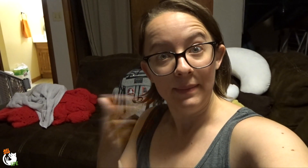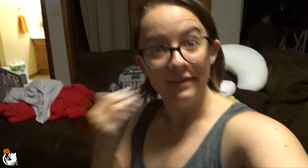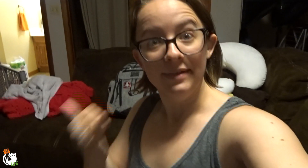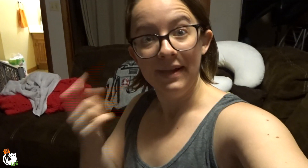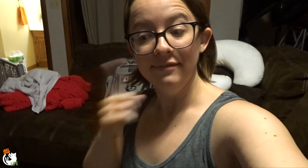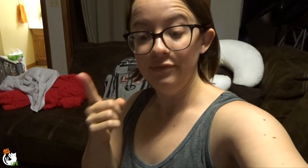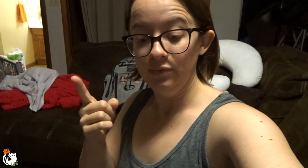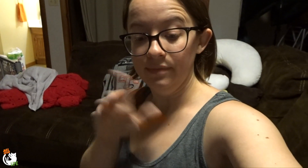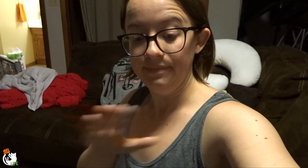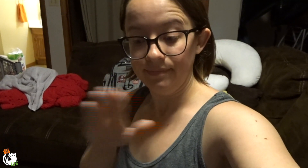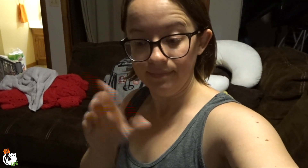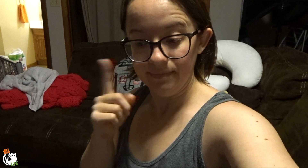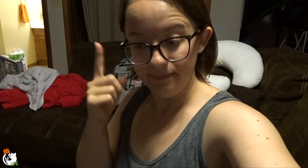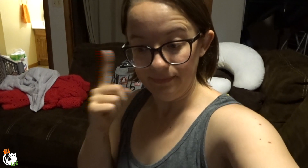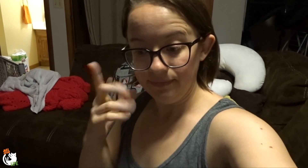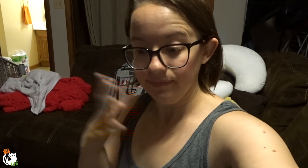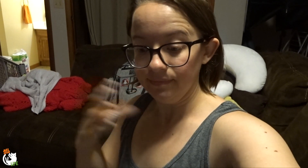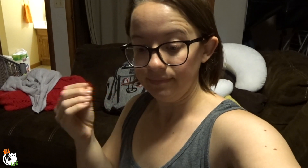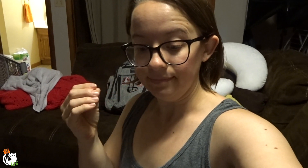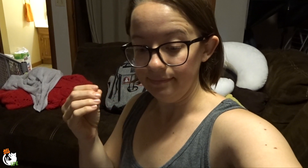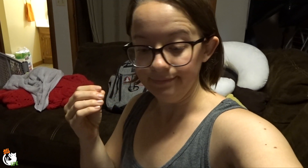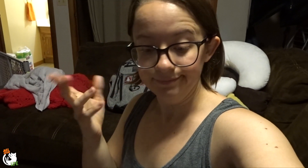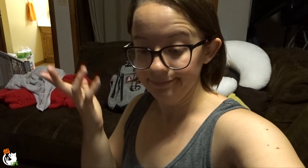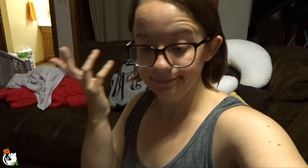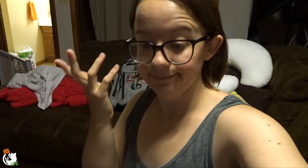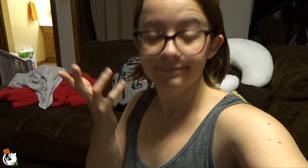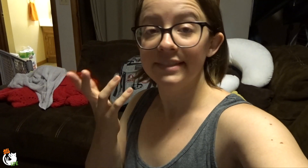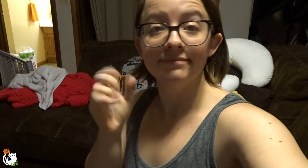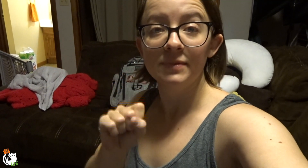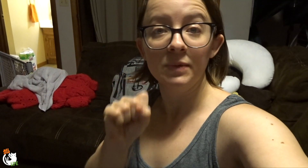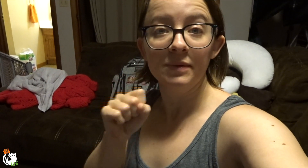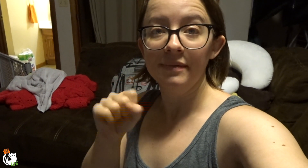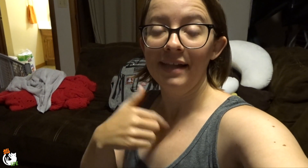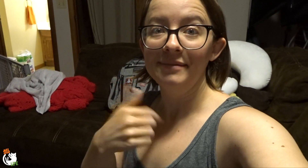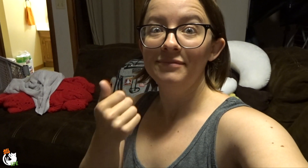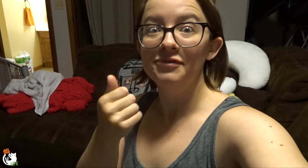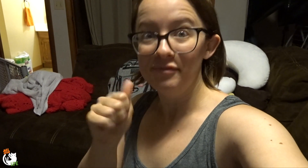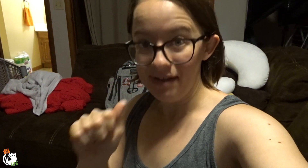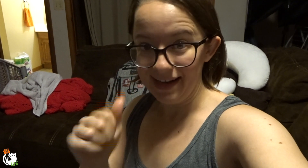Anyways, I gotta do some cleaning upstairs and work.